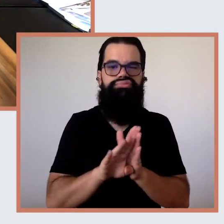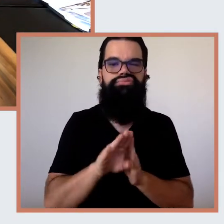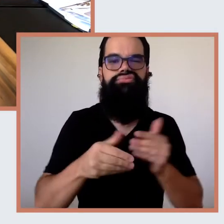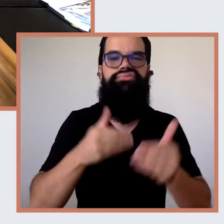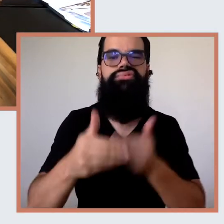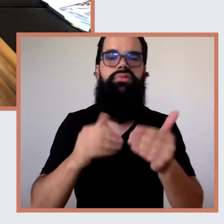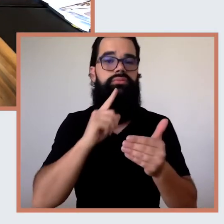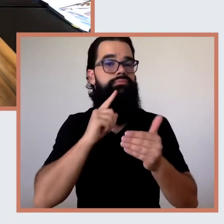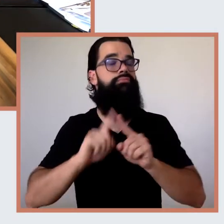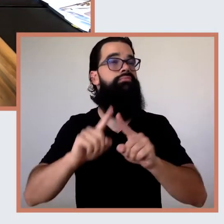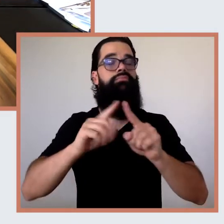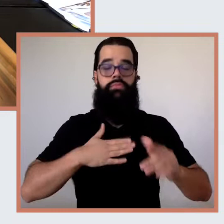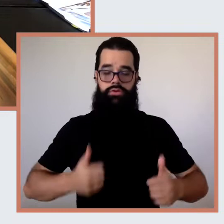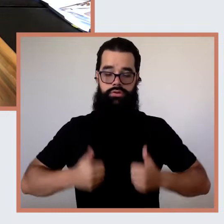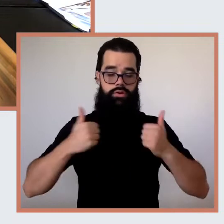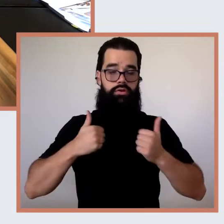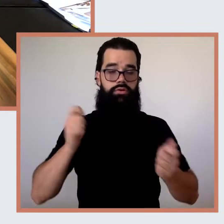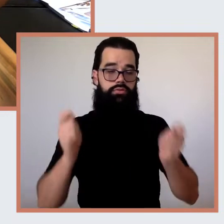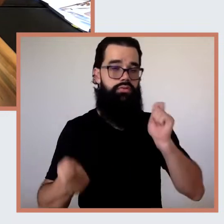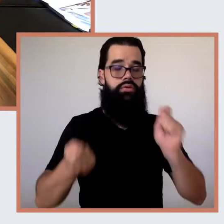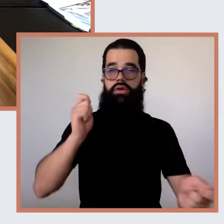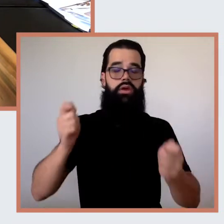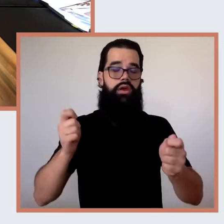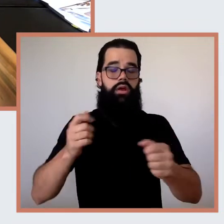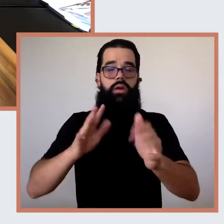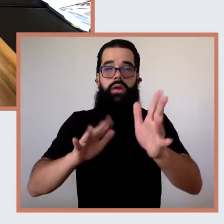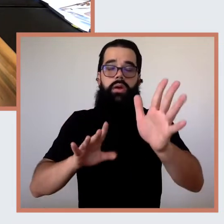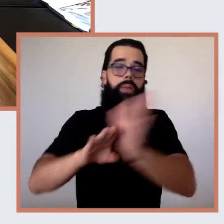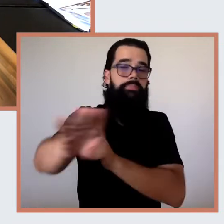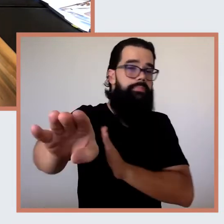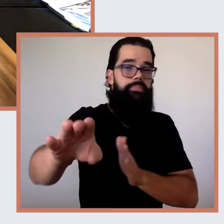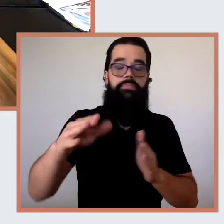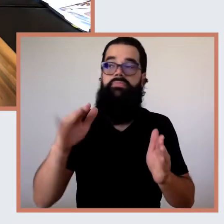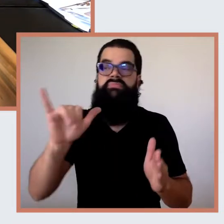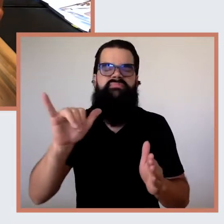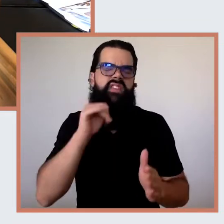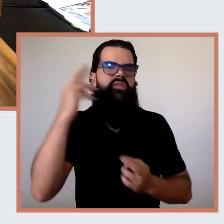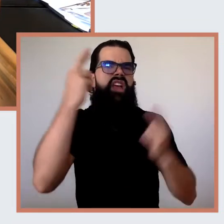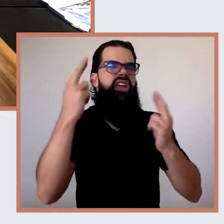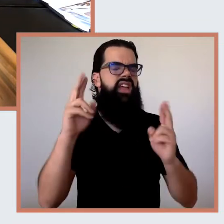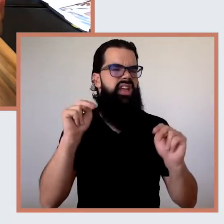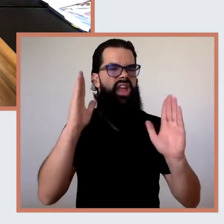So my life has taken so many wonderful turns in that things that I didn't expect to happen have happened.